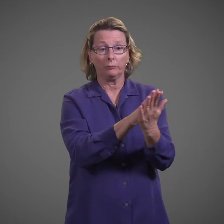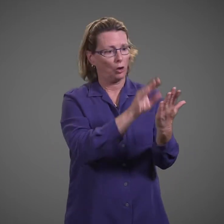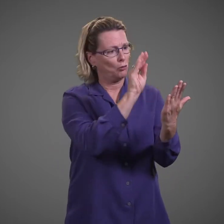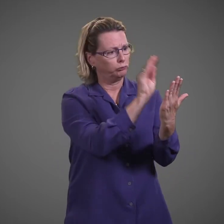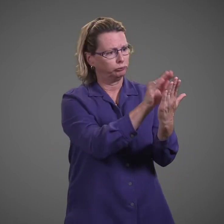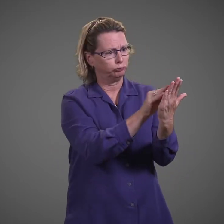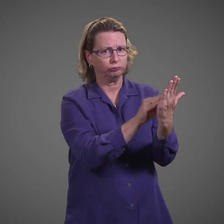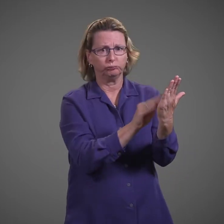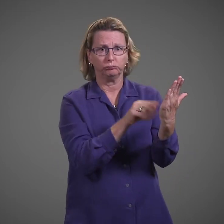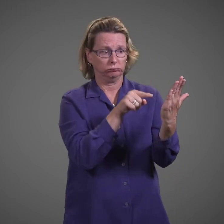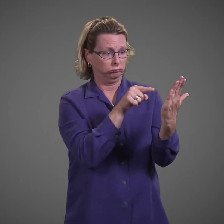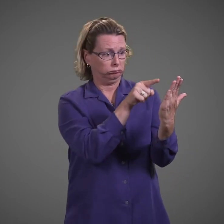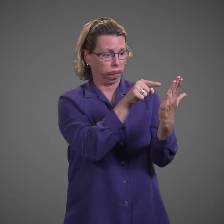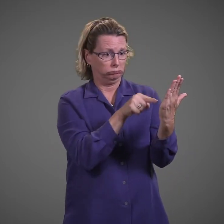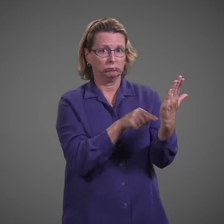and a list of things to do.